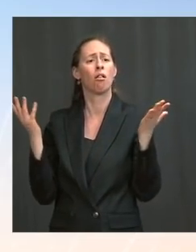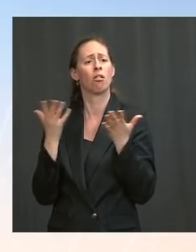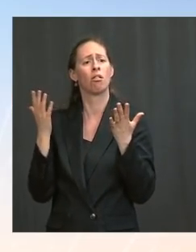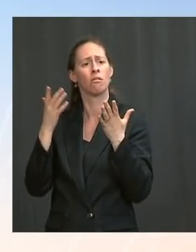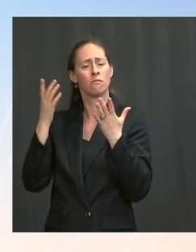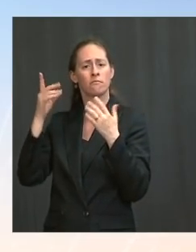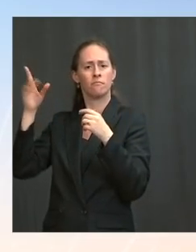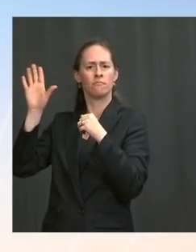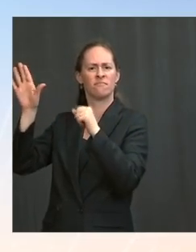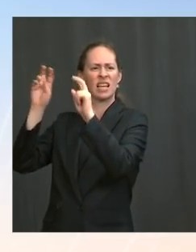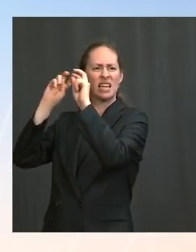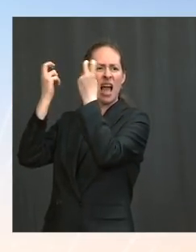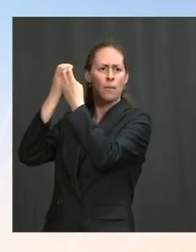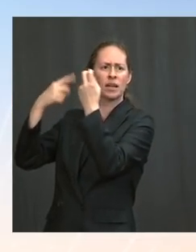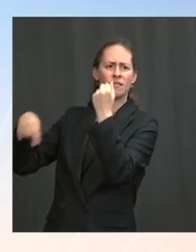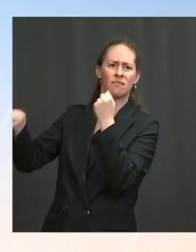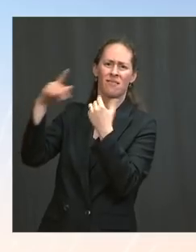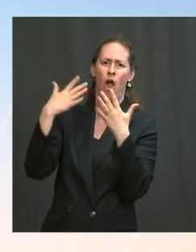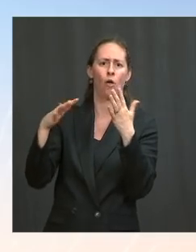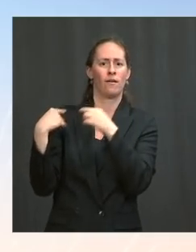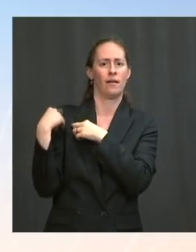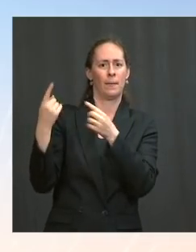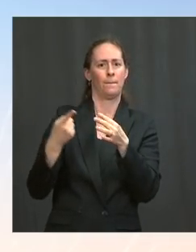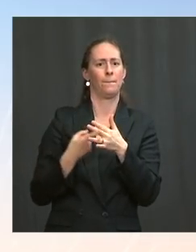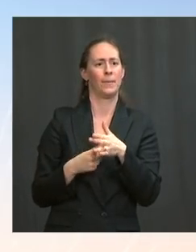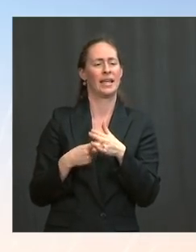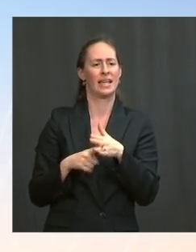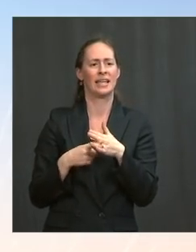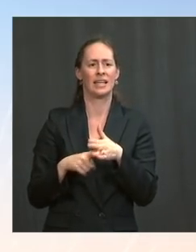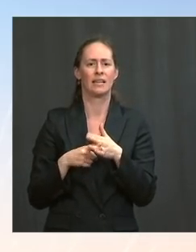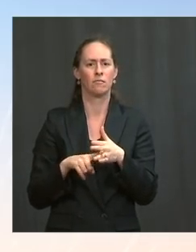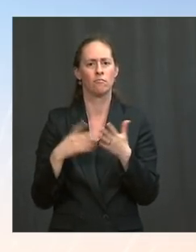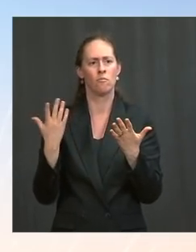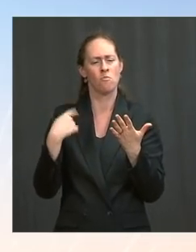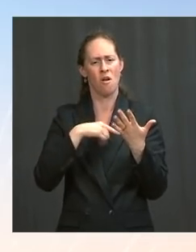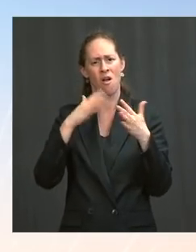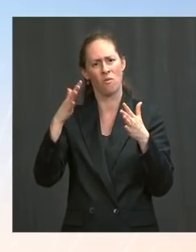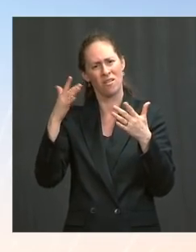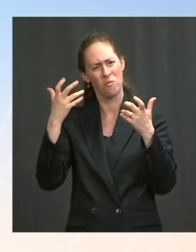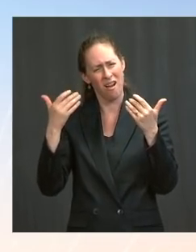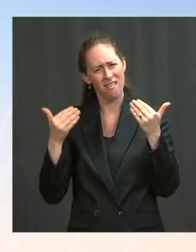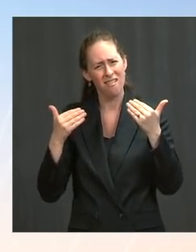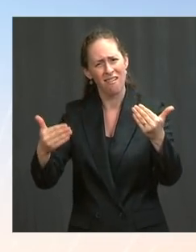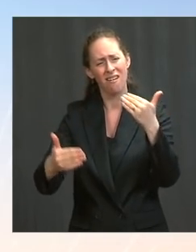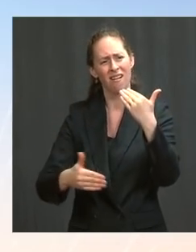from the beginning that ensuring we are moving forward and taking steps to address the climate crisis